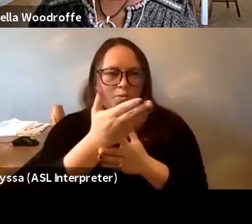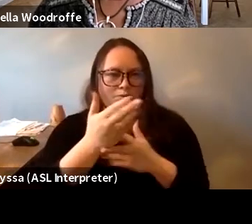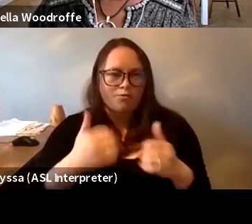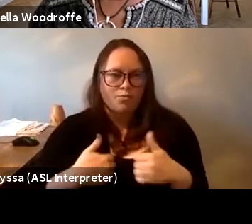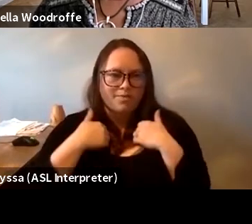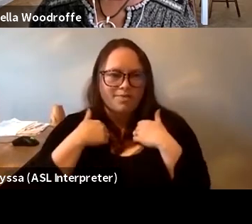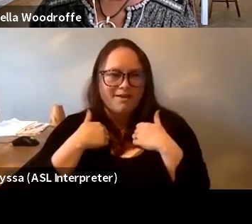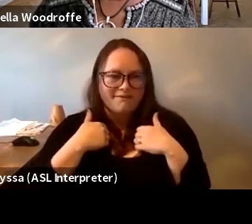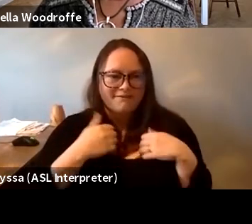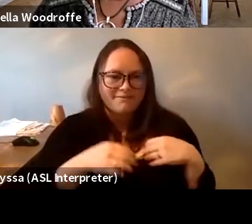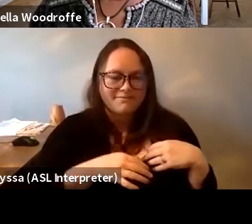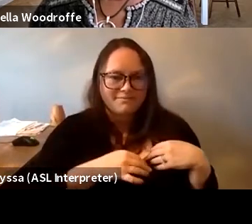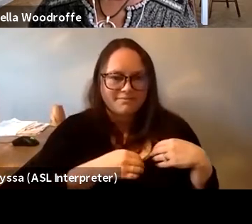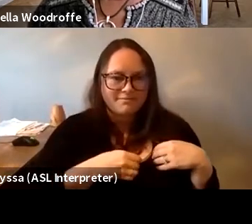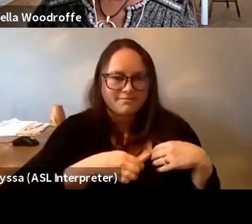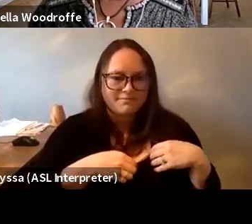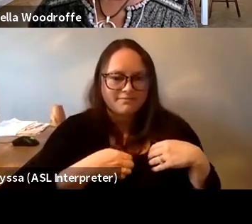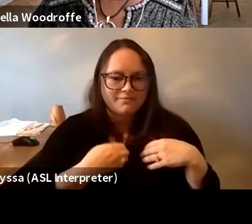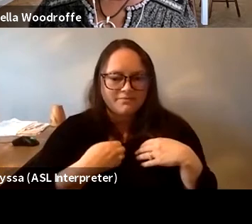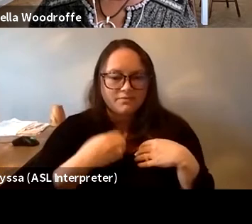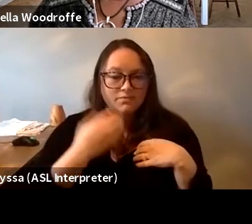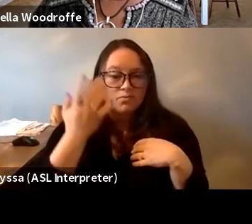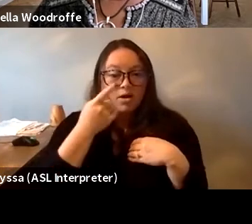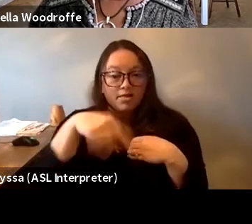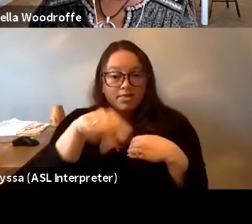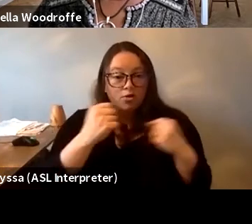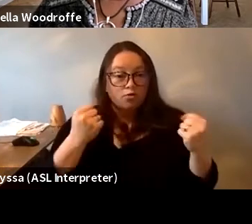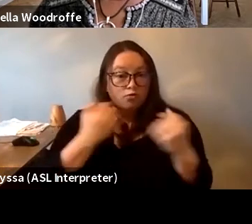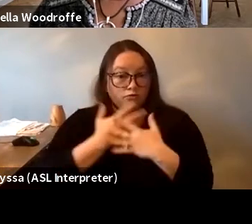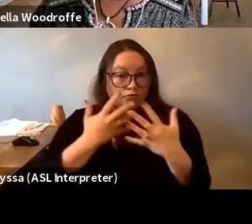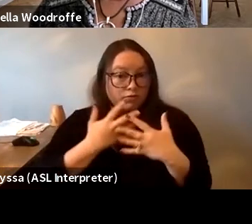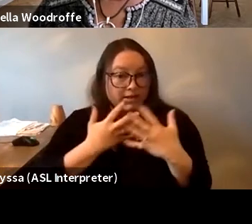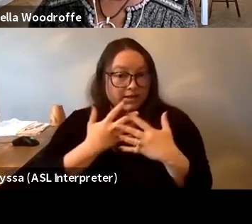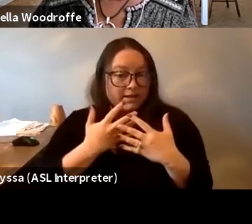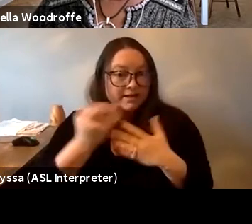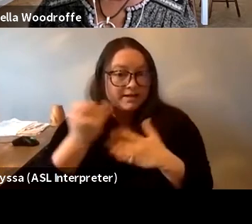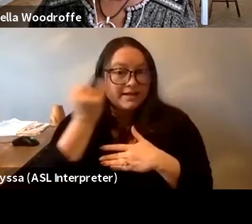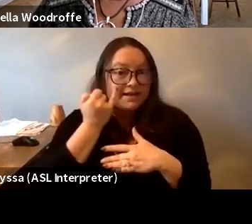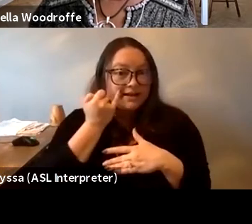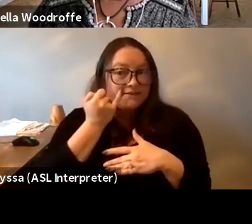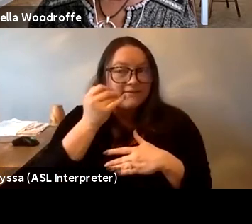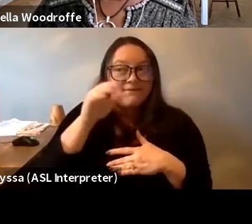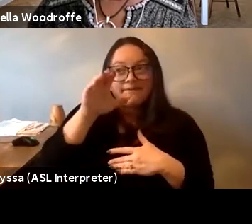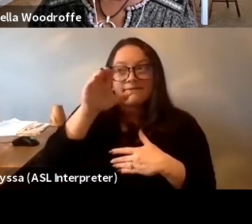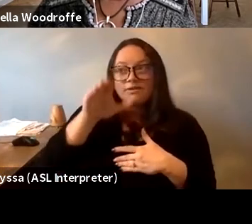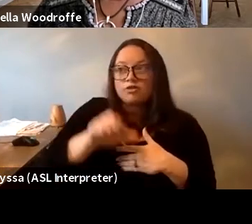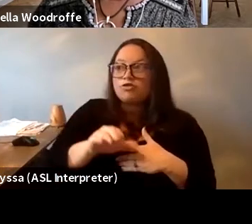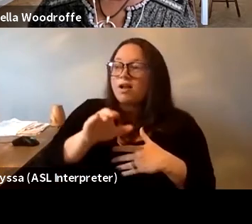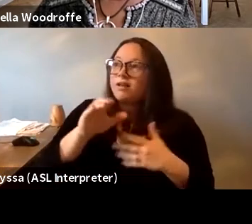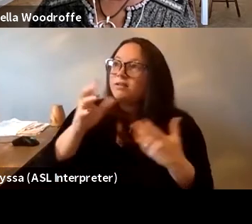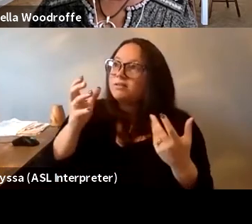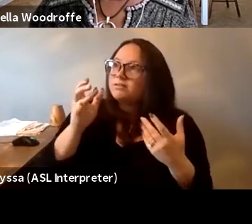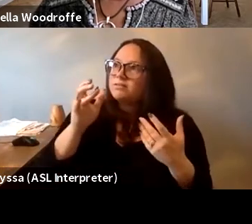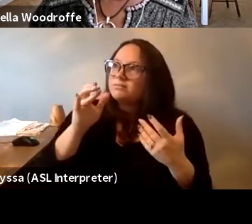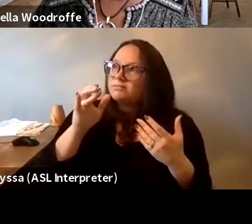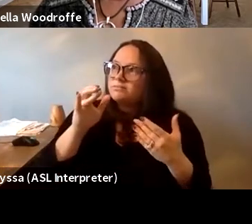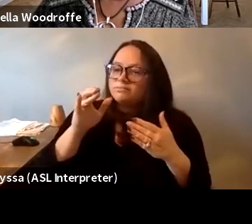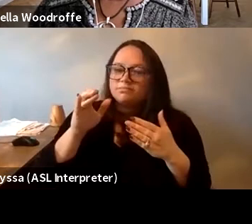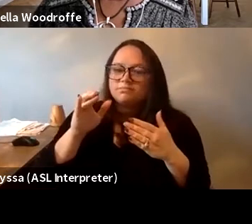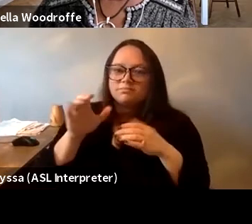spectrum, because they're afraid that if it age, the child, like some accept or anything, they think something's wrong with